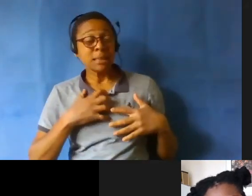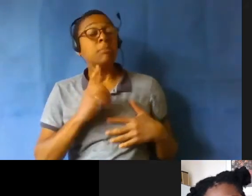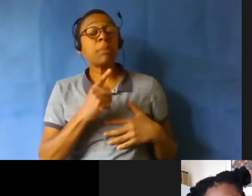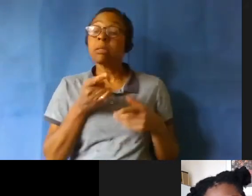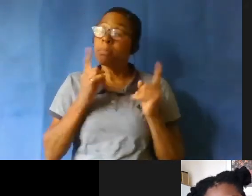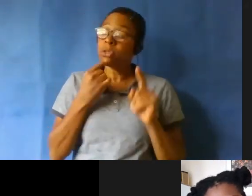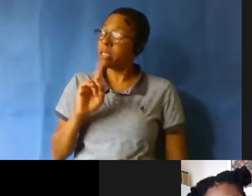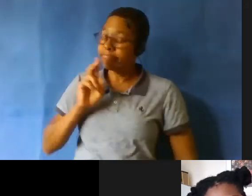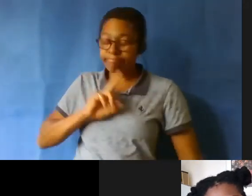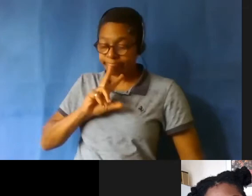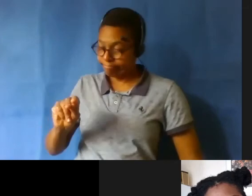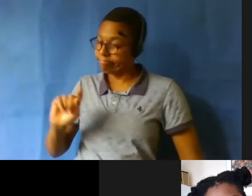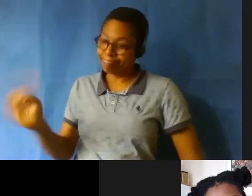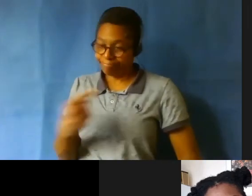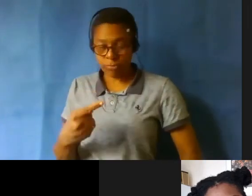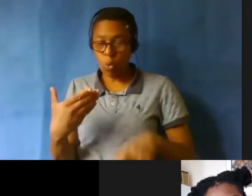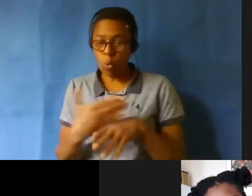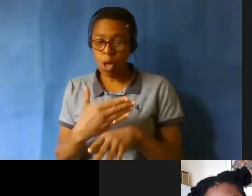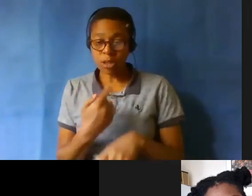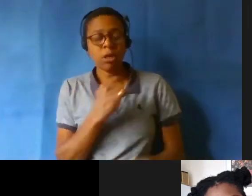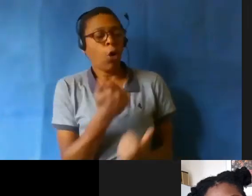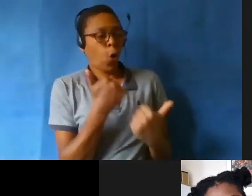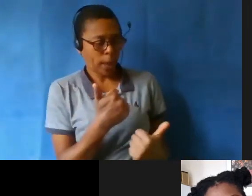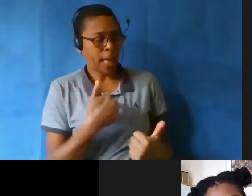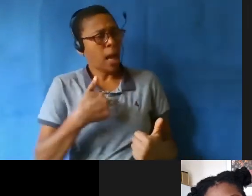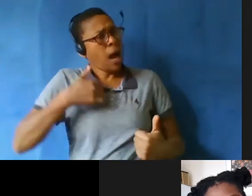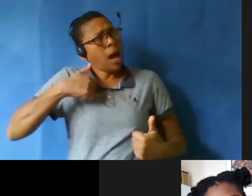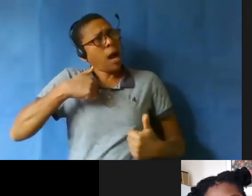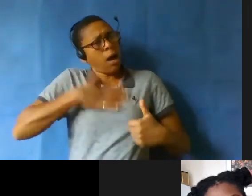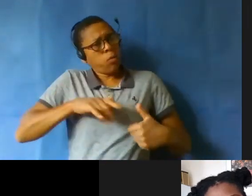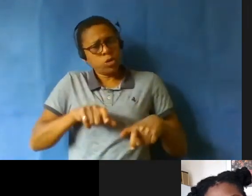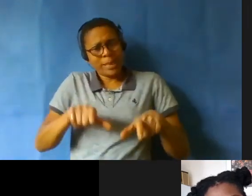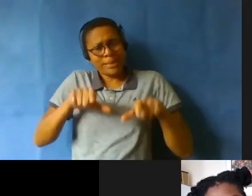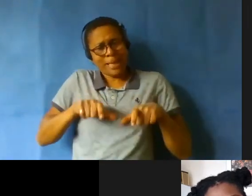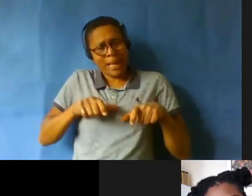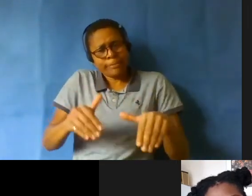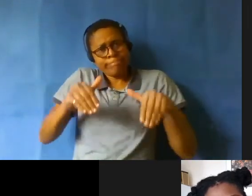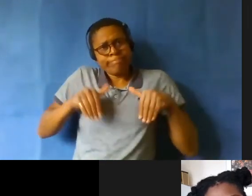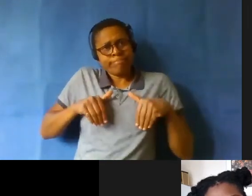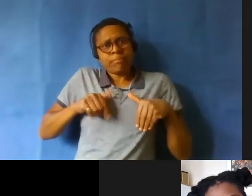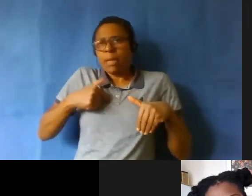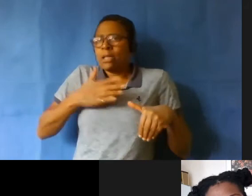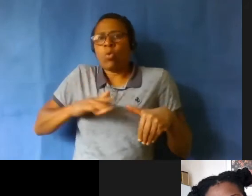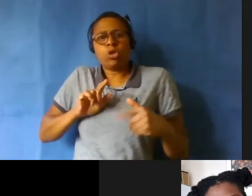have to work that ok can I have a position where I'm not going to be front-facing where I won't be in the public but I'll still be able to work